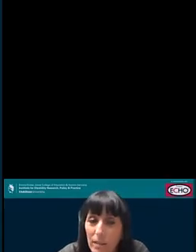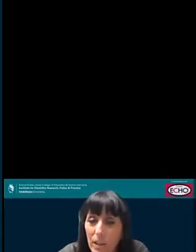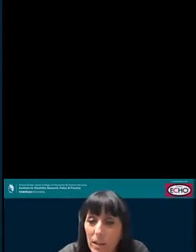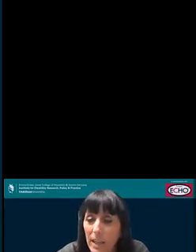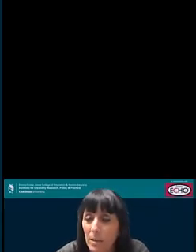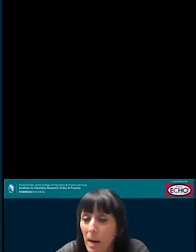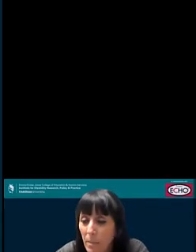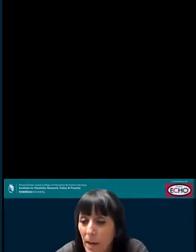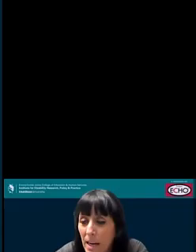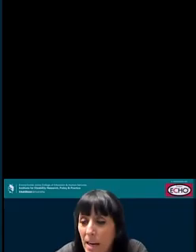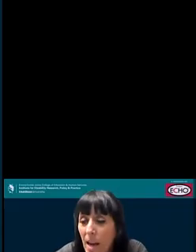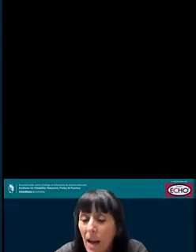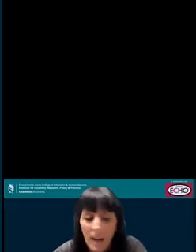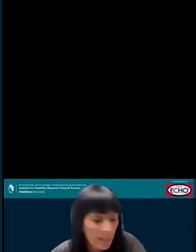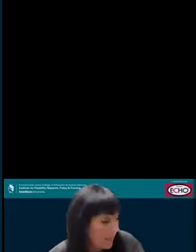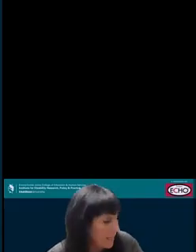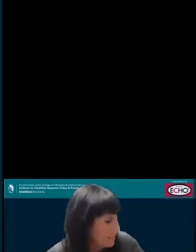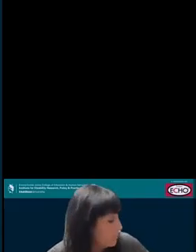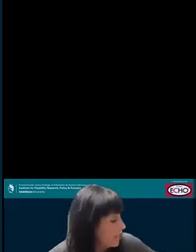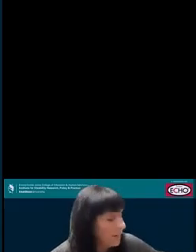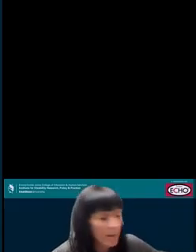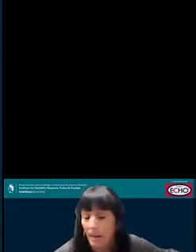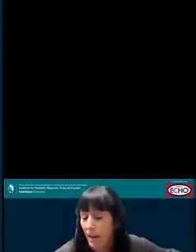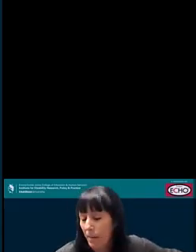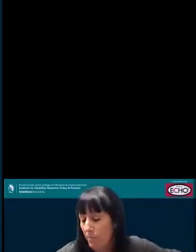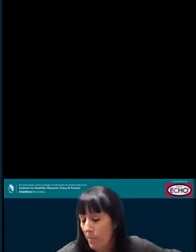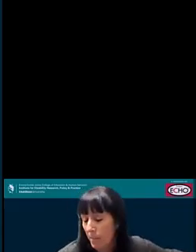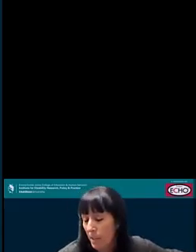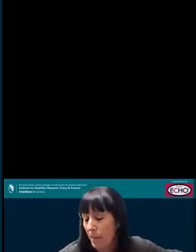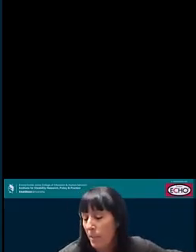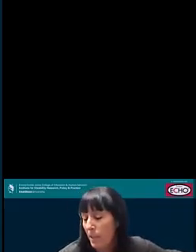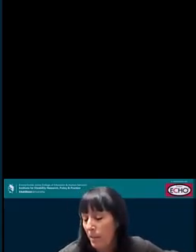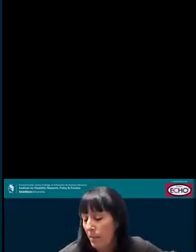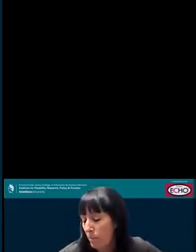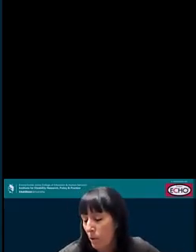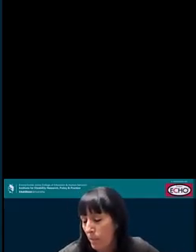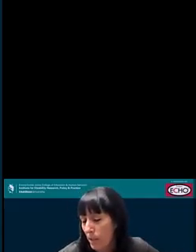If you're like my brain, it takes me, sometimes multiple